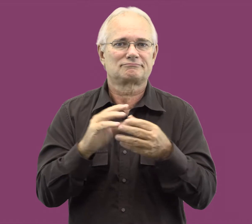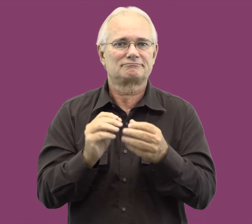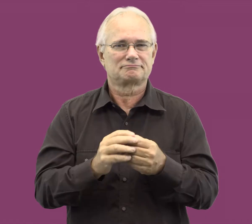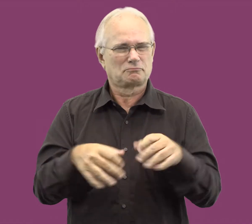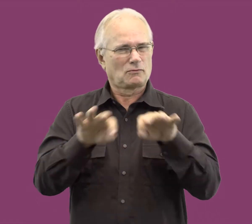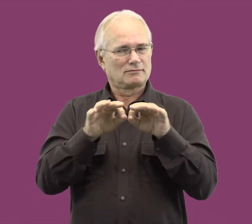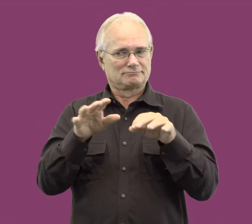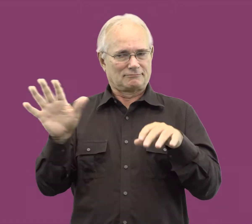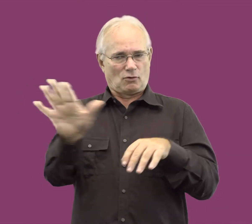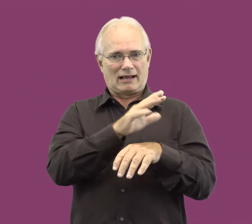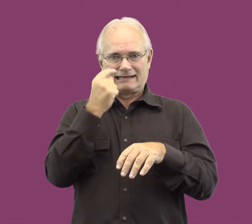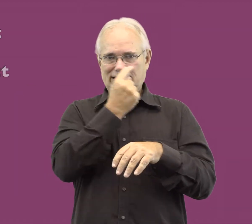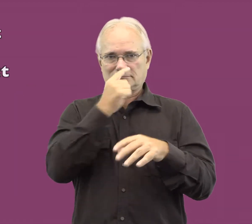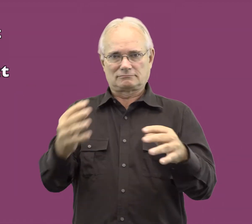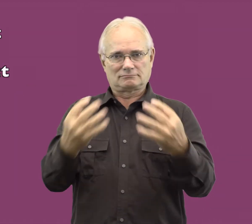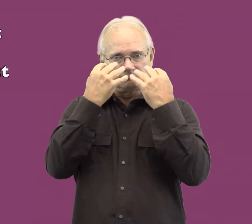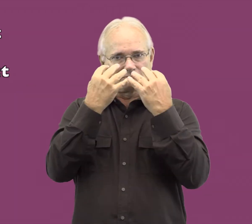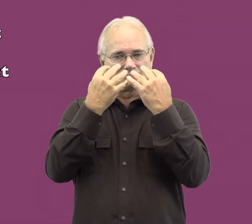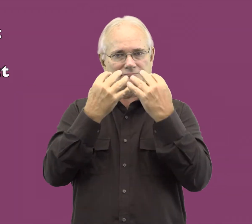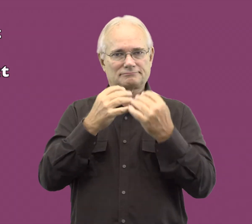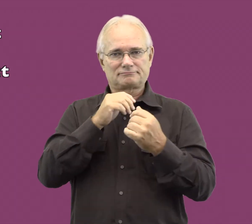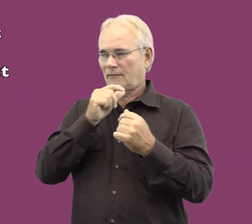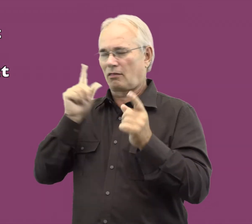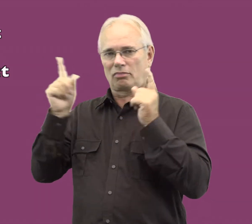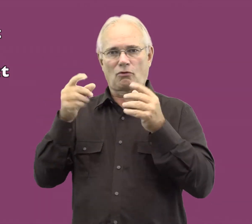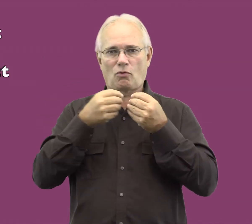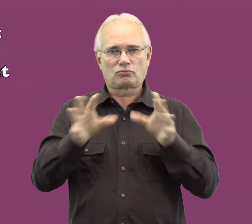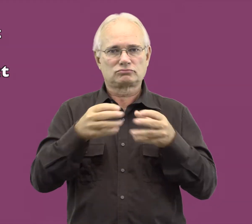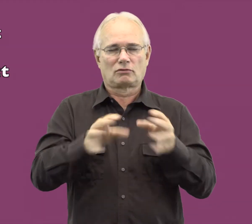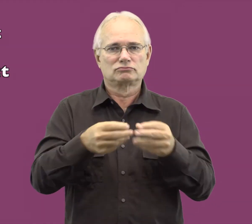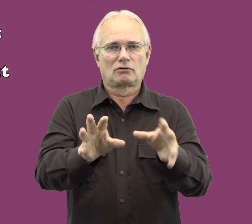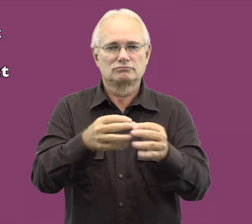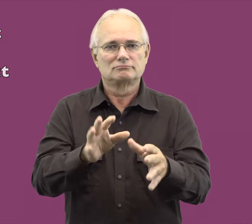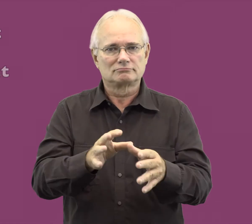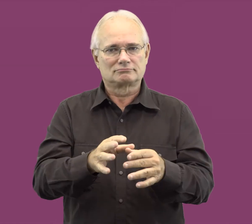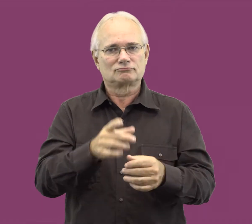It is important their eye gaze is looking at you or you will lose engagement.